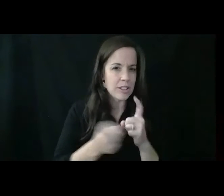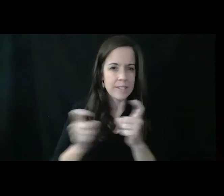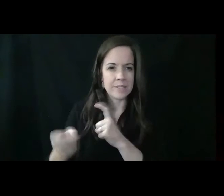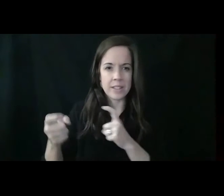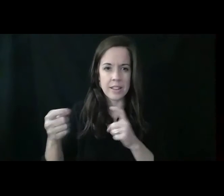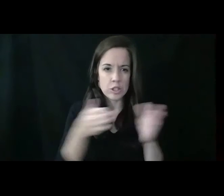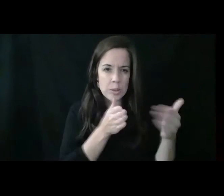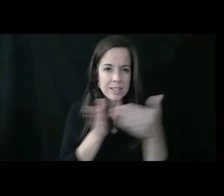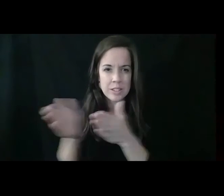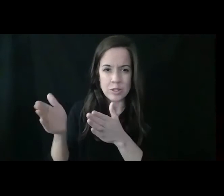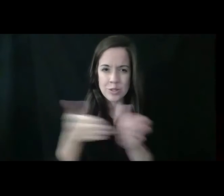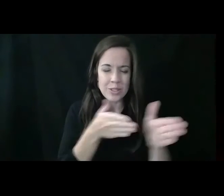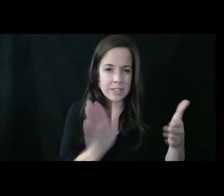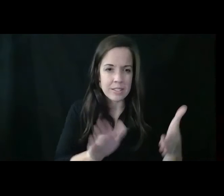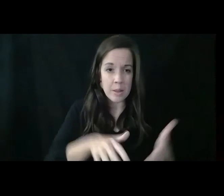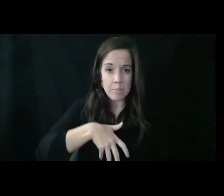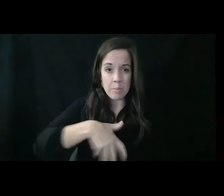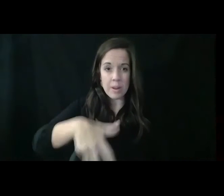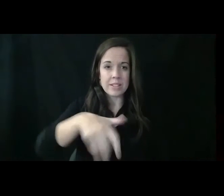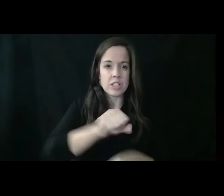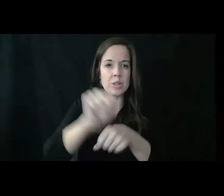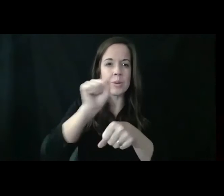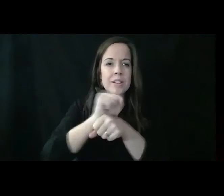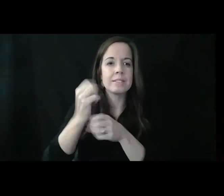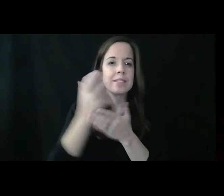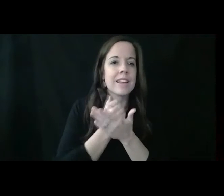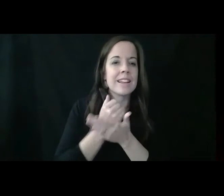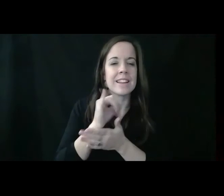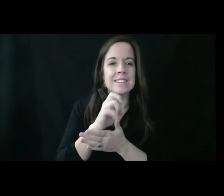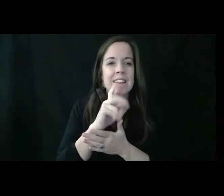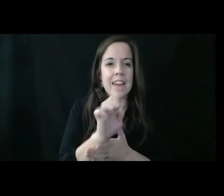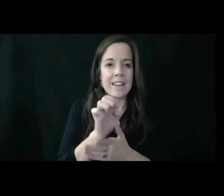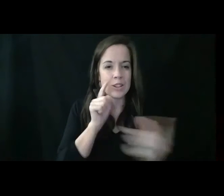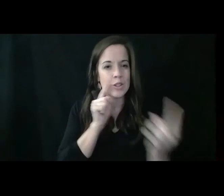Pregnant, she works intake, greets patients growing tenser by the hour,